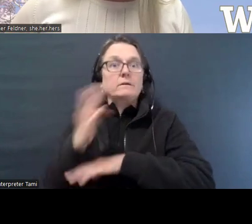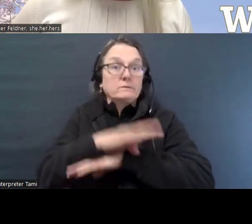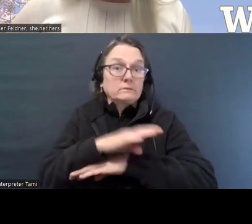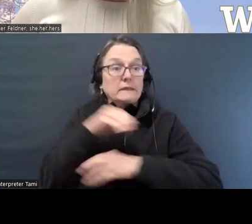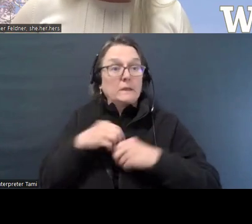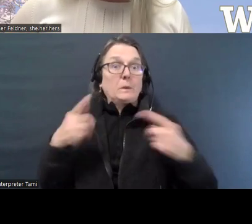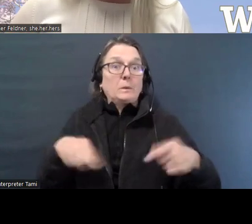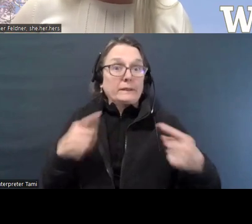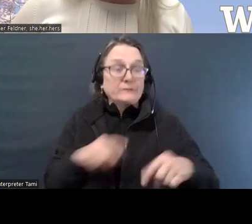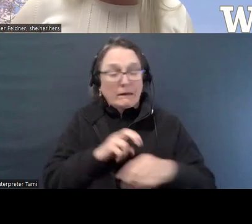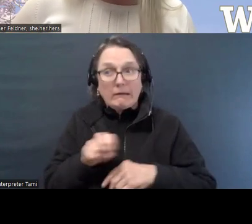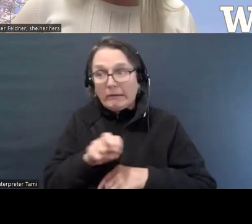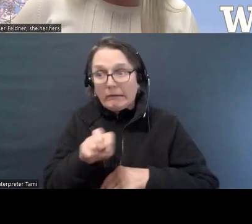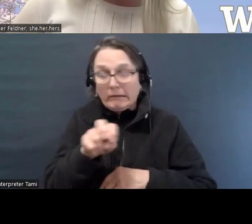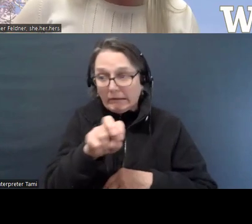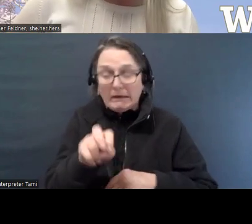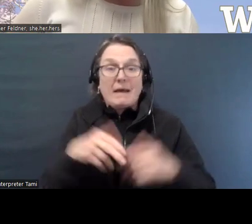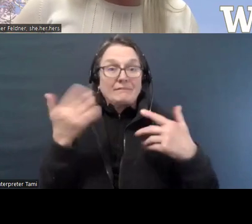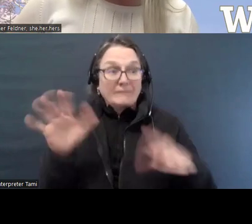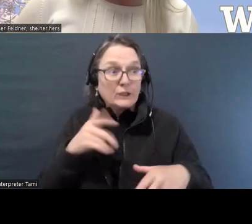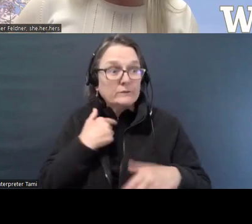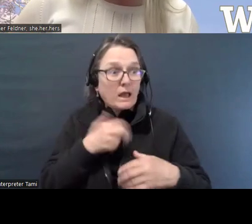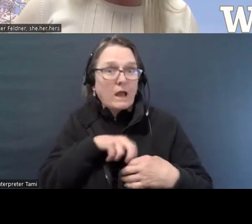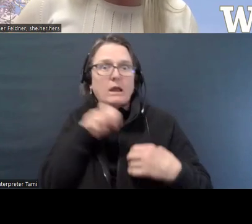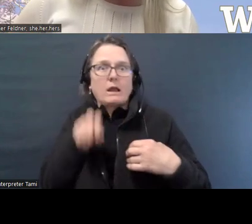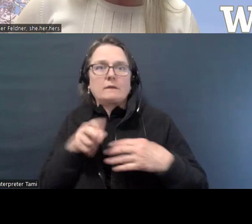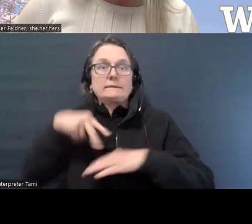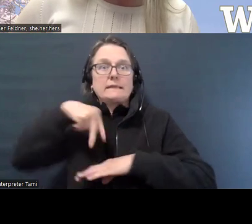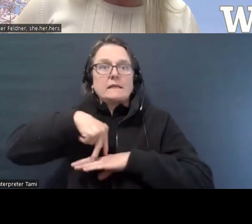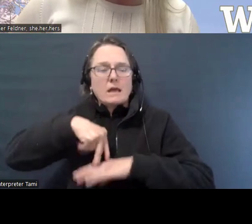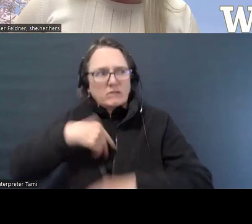Life must suck with a disability if I need to use a wheelchair full time."